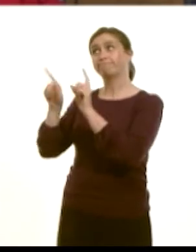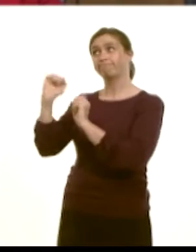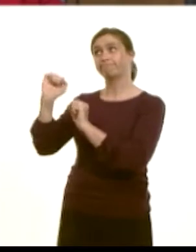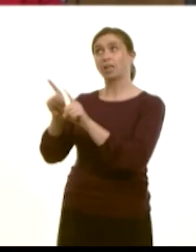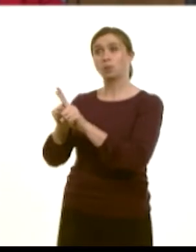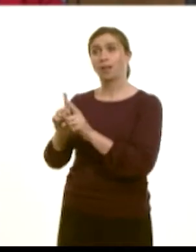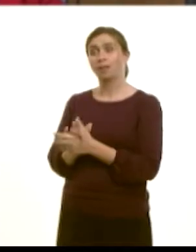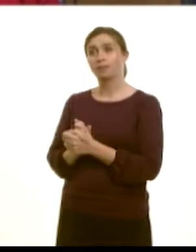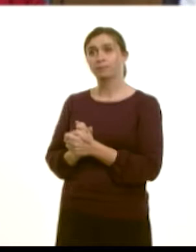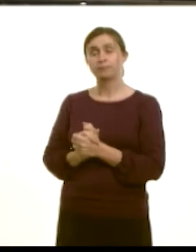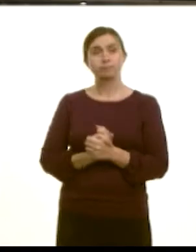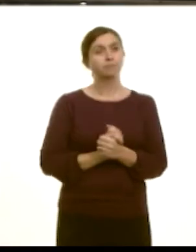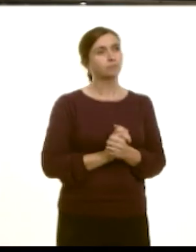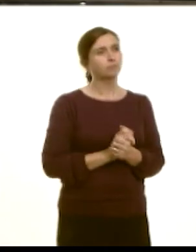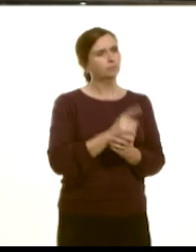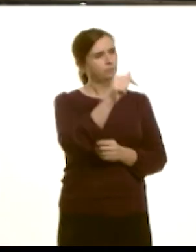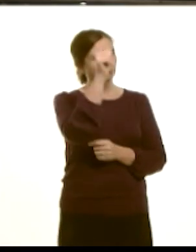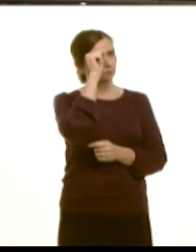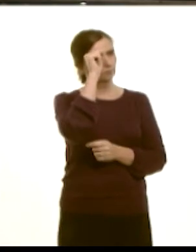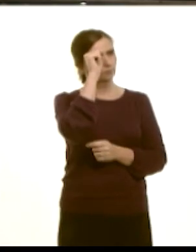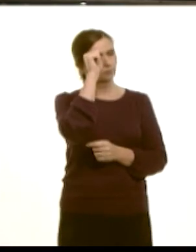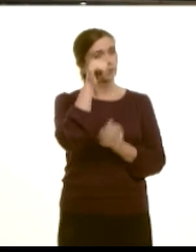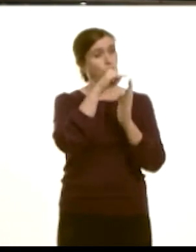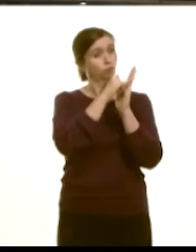Mick Antoniw: First Minister, you will be aware of the report commissioned by the coalition